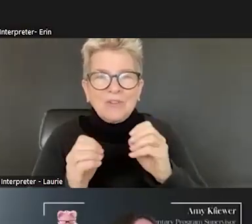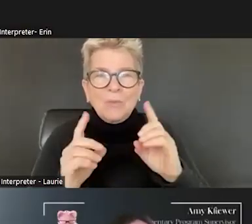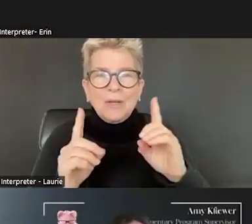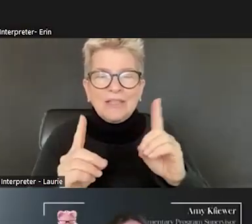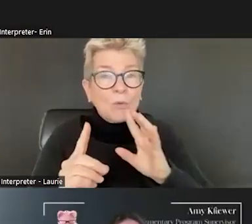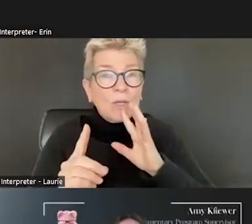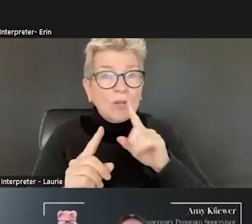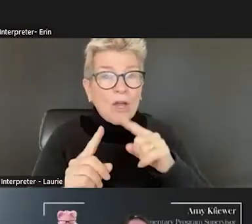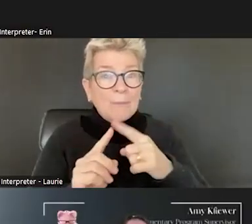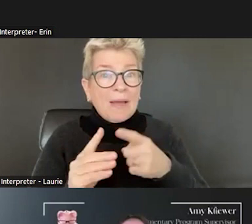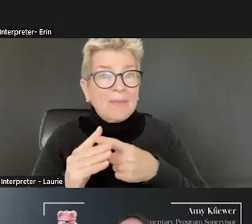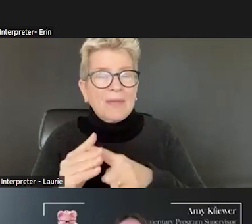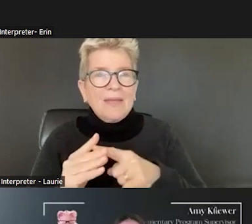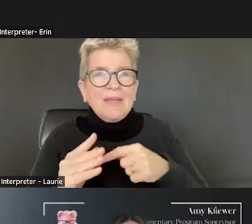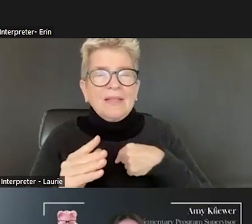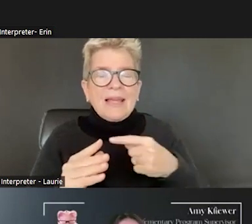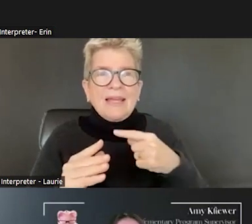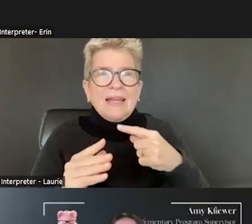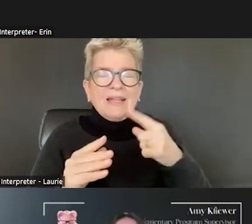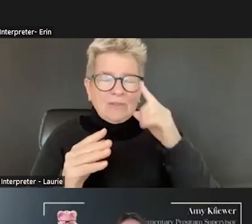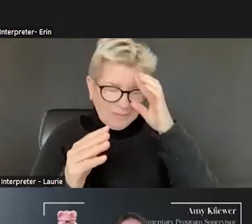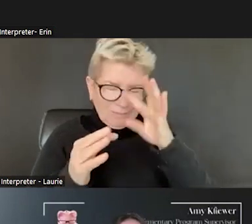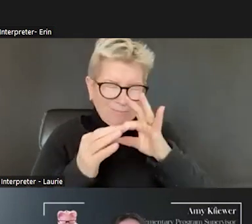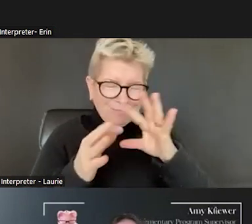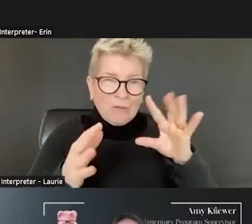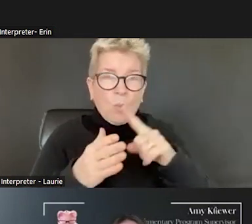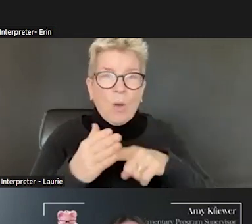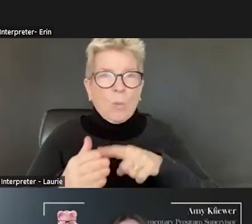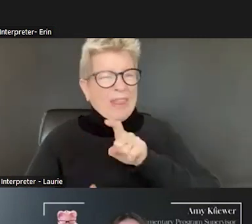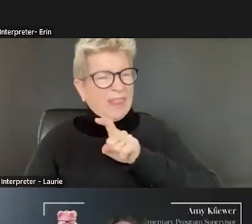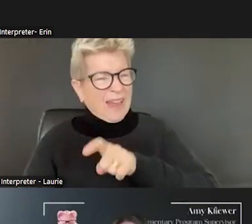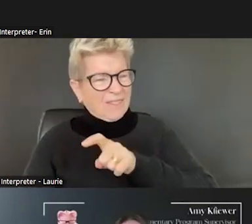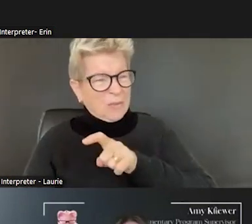it has to be or what it traditionally has been, and really looked at a holistic like